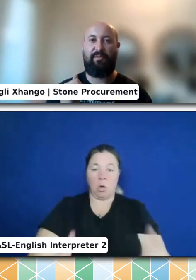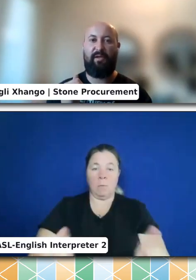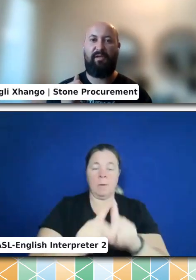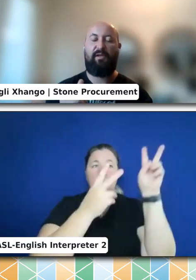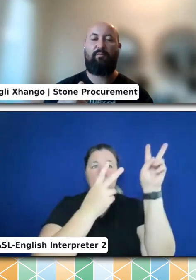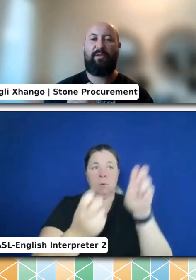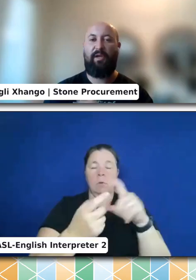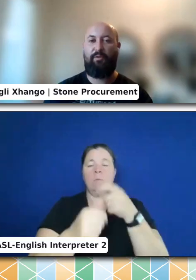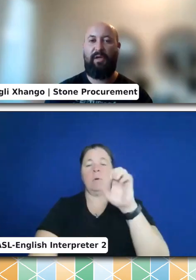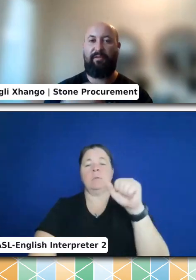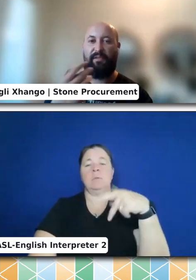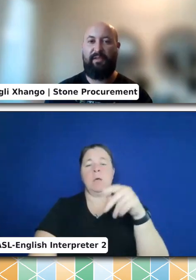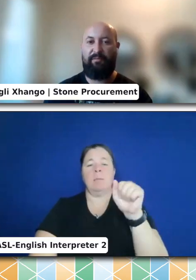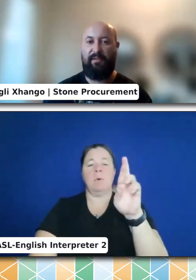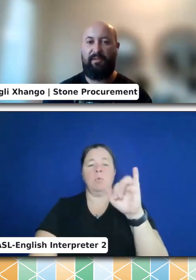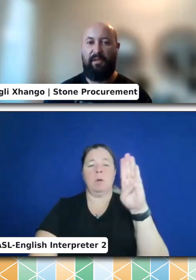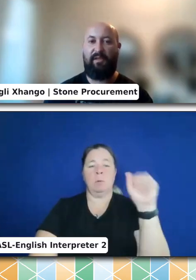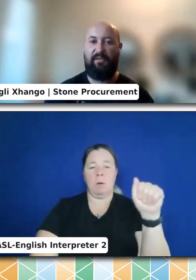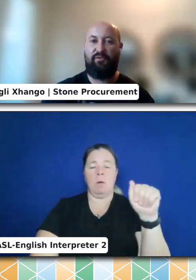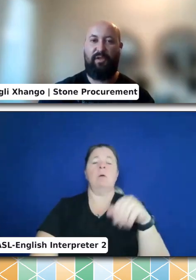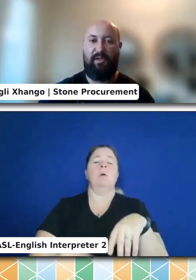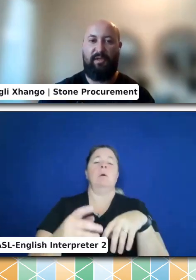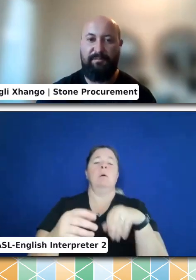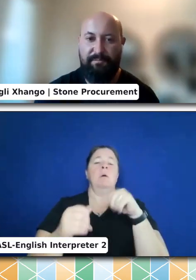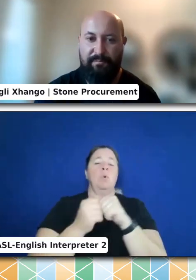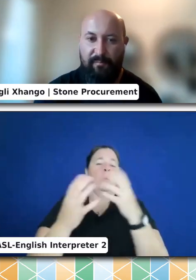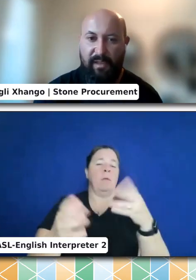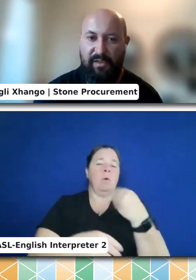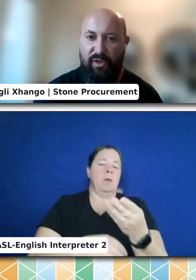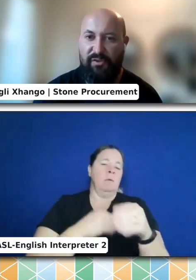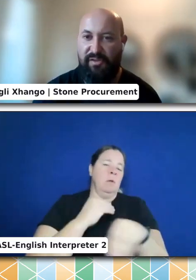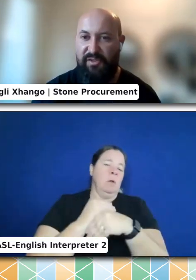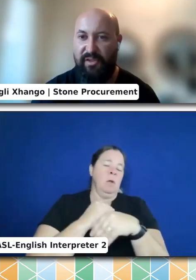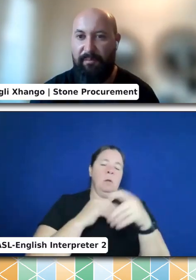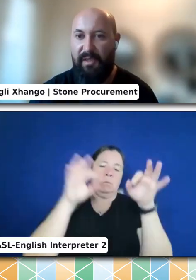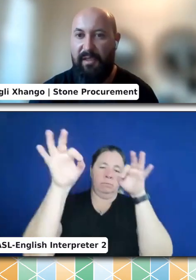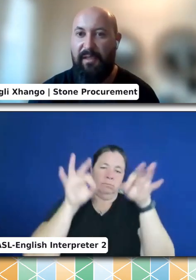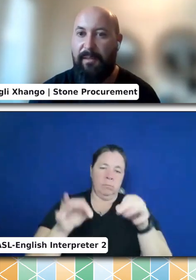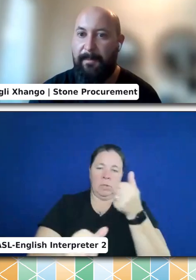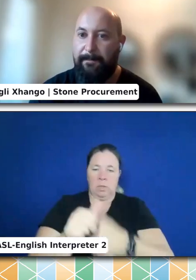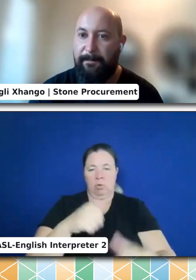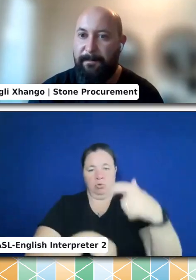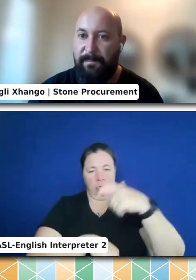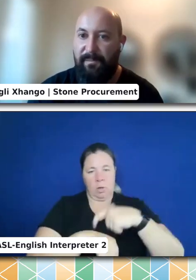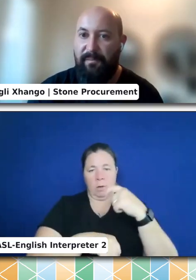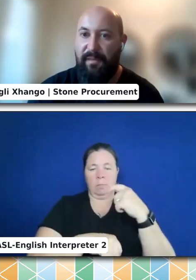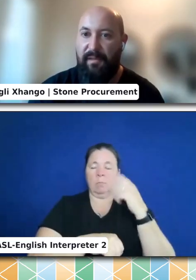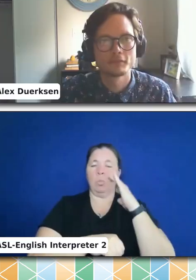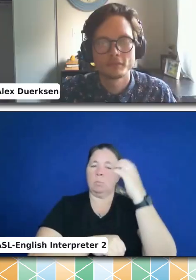Without you having to give it, uh, extra… instructions each time.